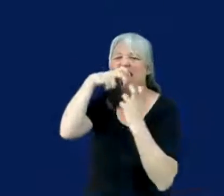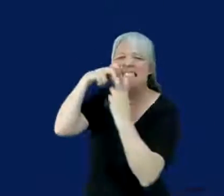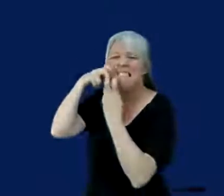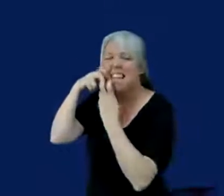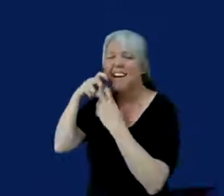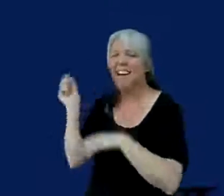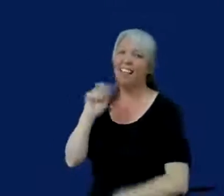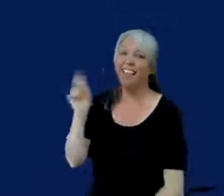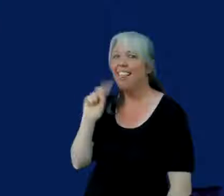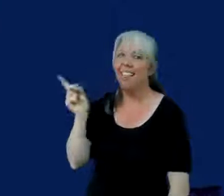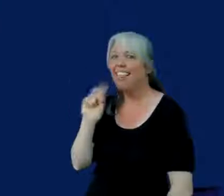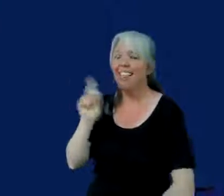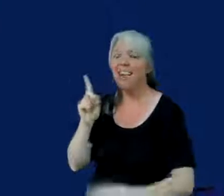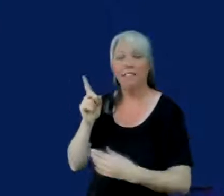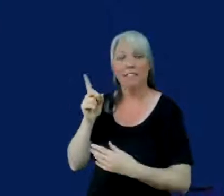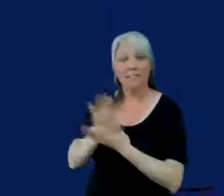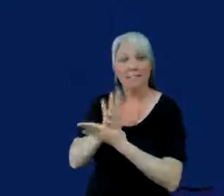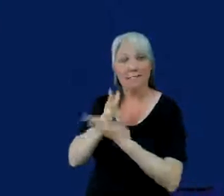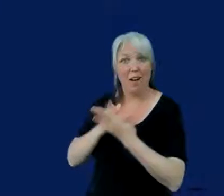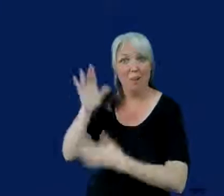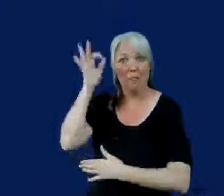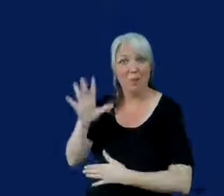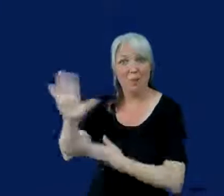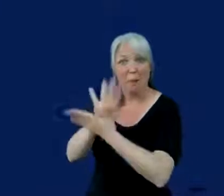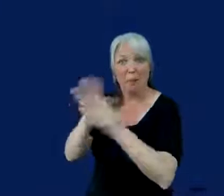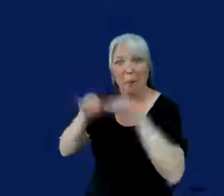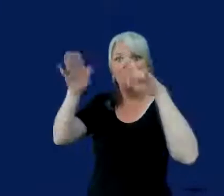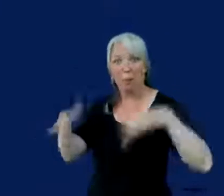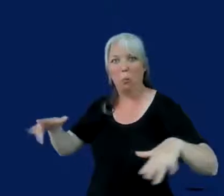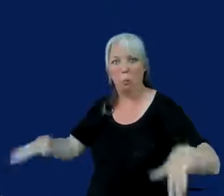his tail and knocked some of the preacher’s papers off the table.